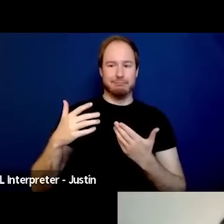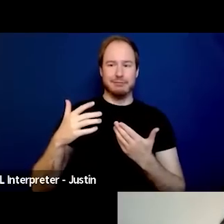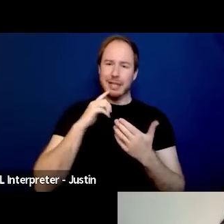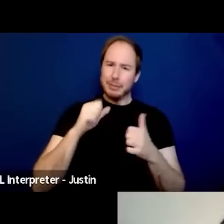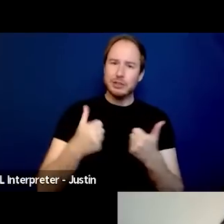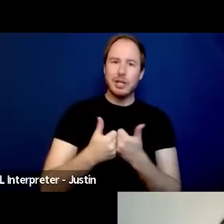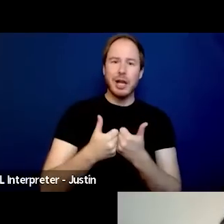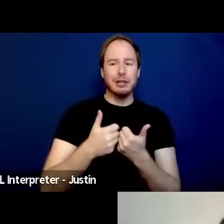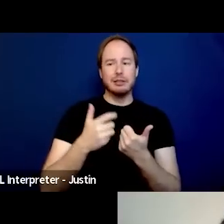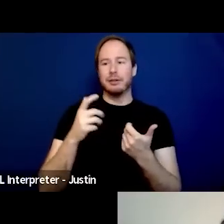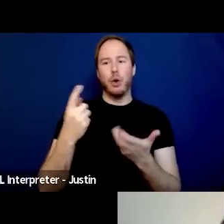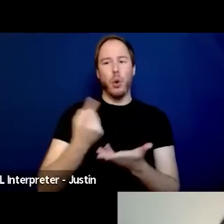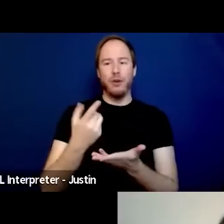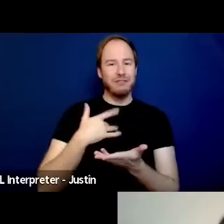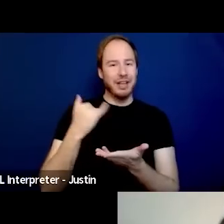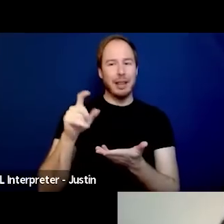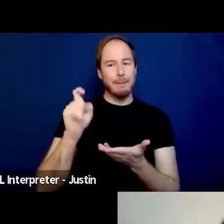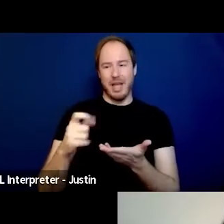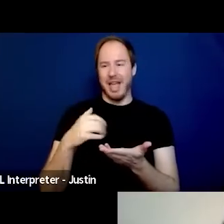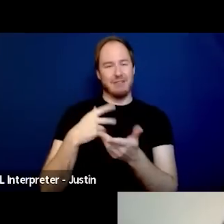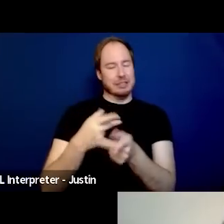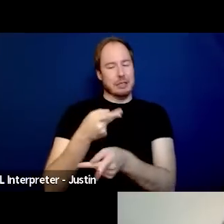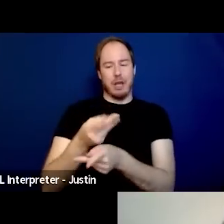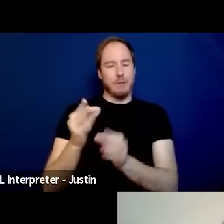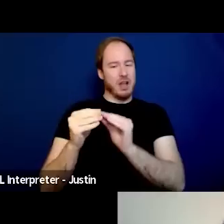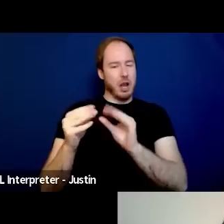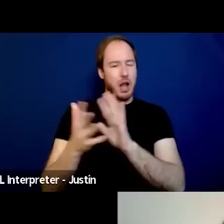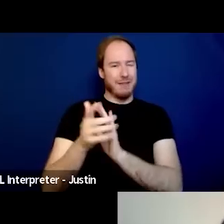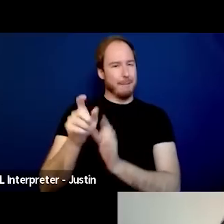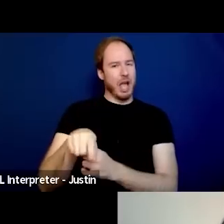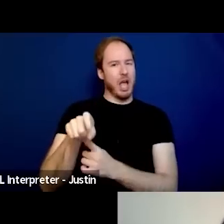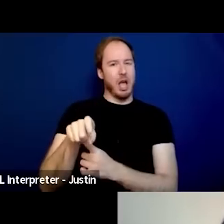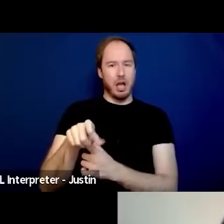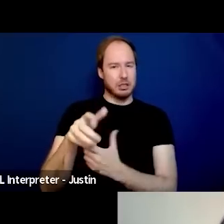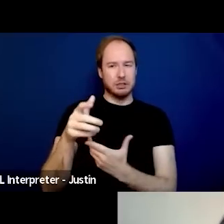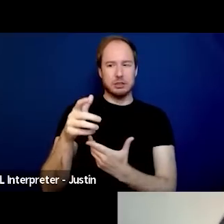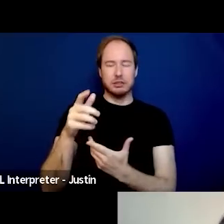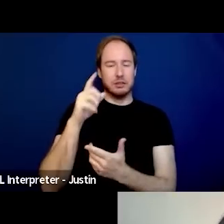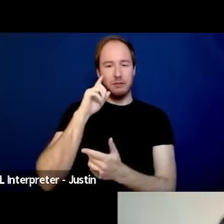where there has to be conflict in, honestly, just in terms of survival.